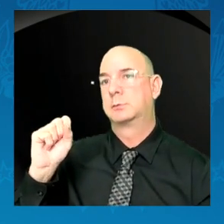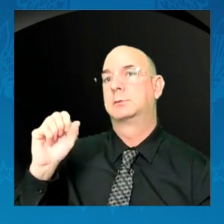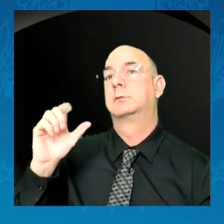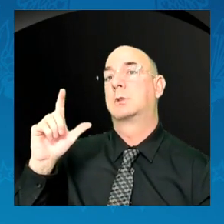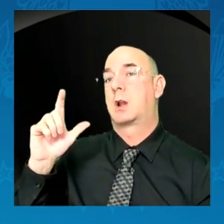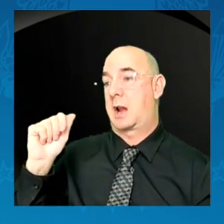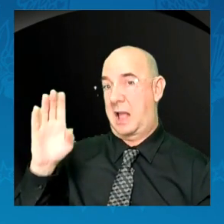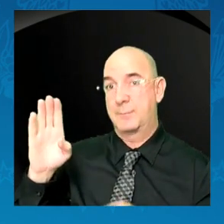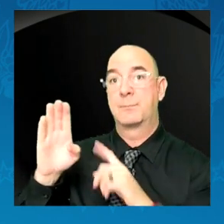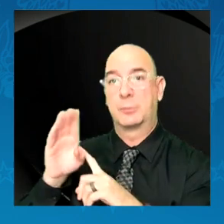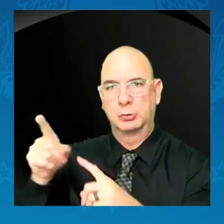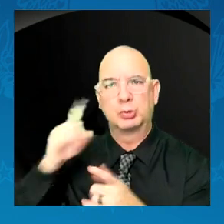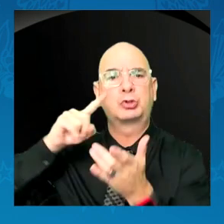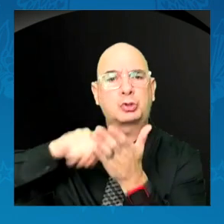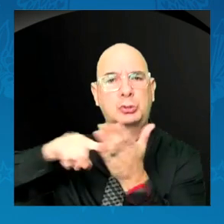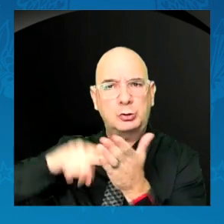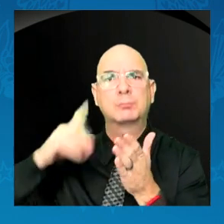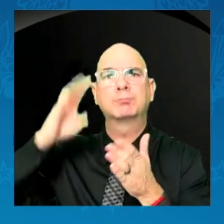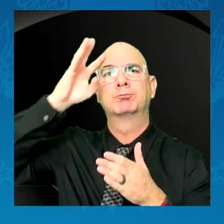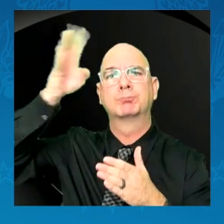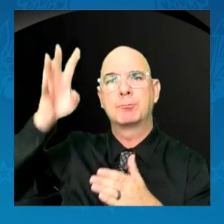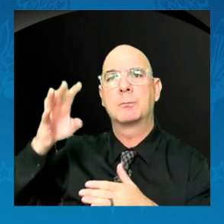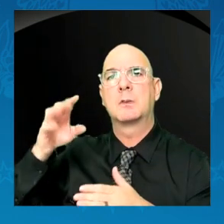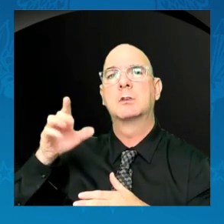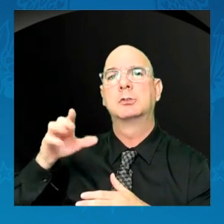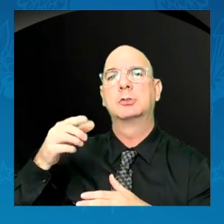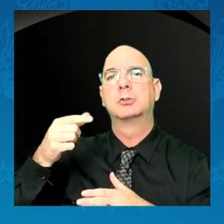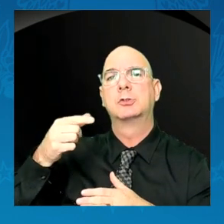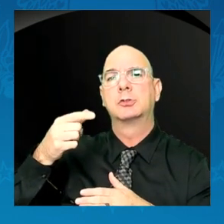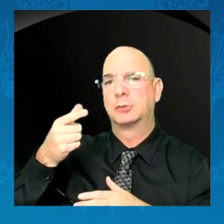better sense of the flood information that we get from satellites.